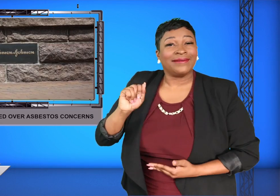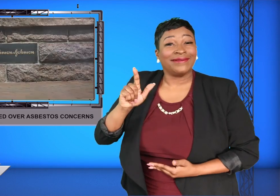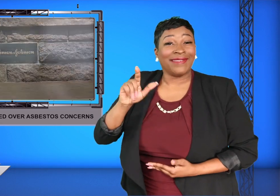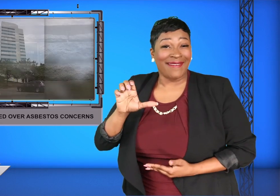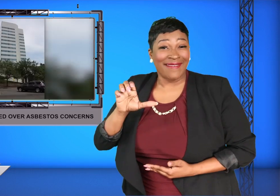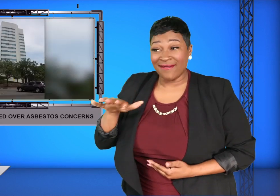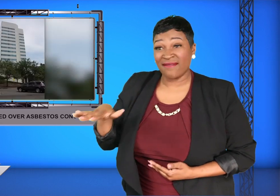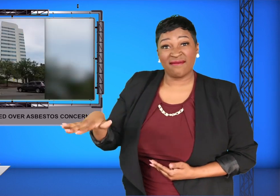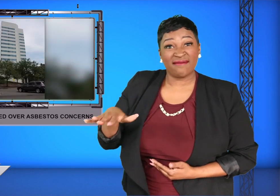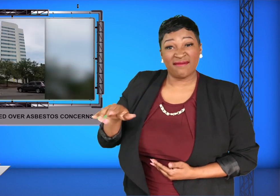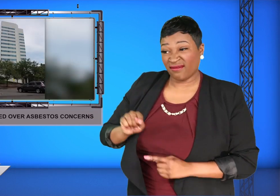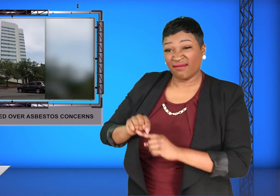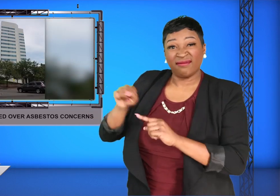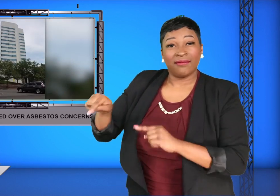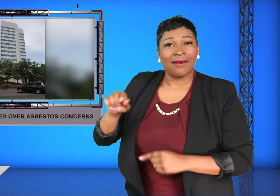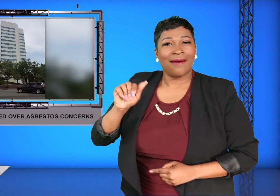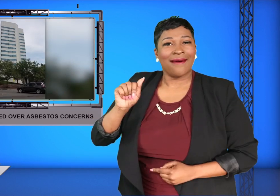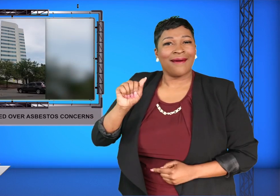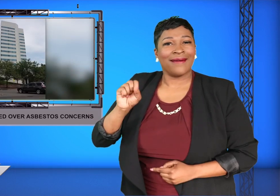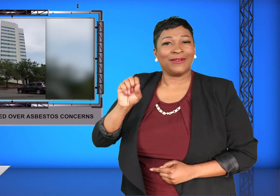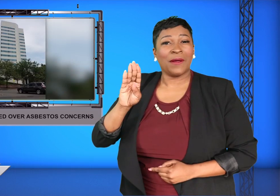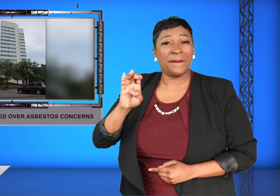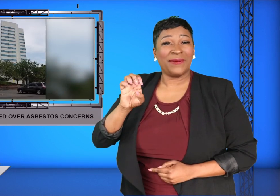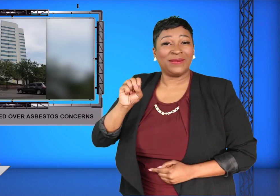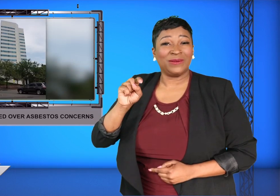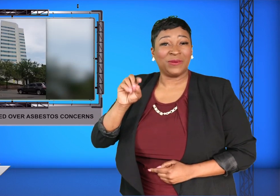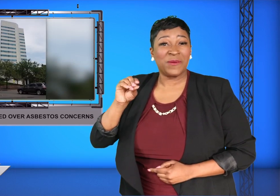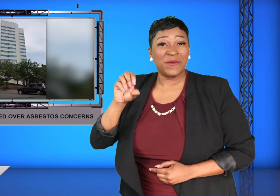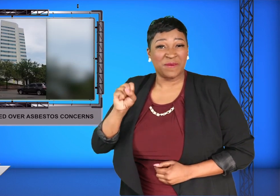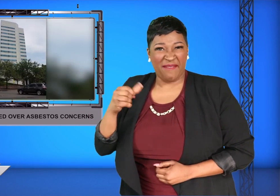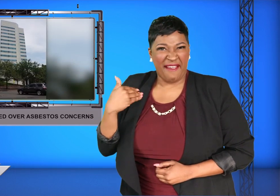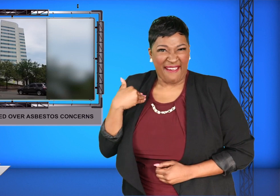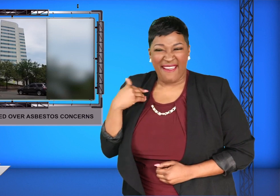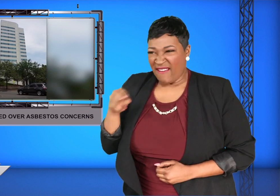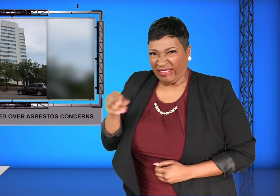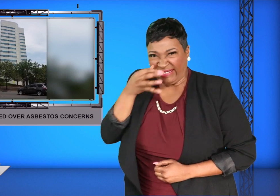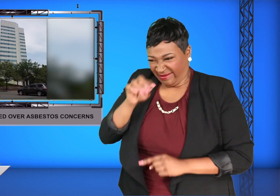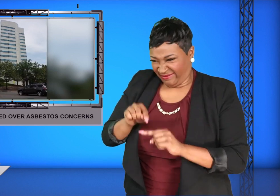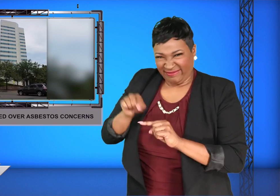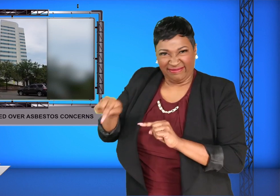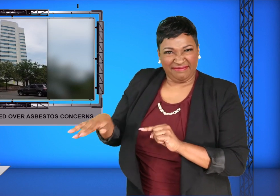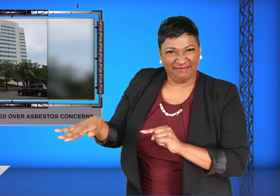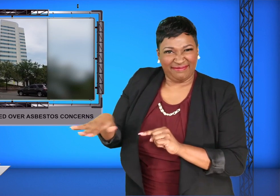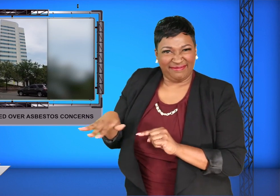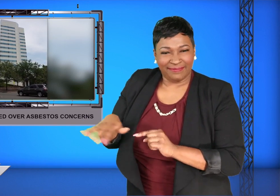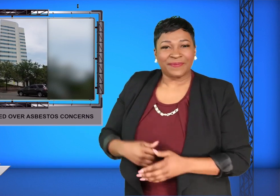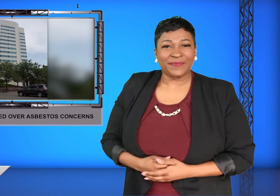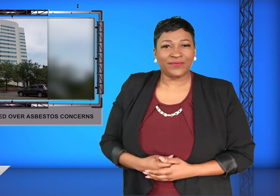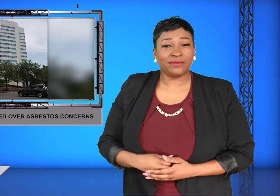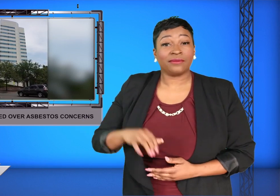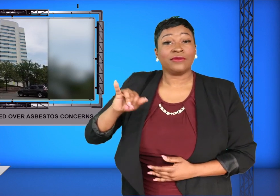talc.